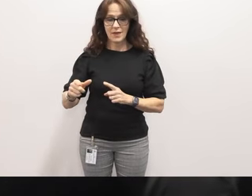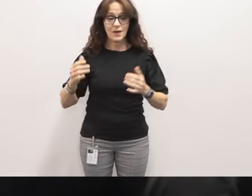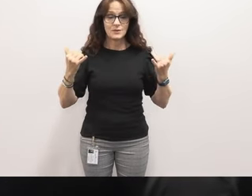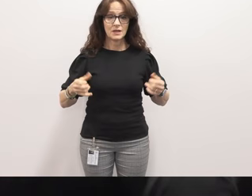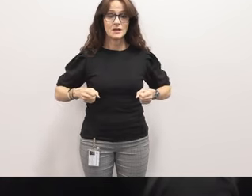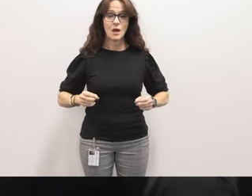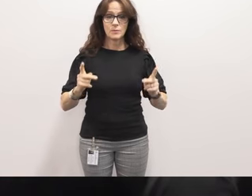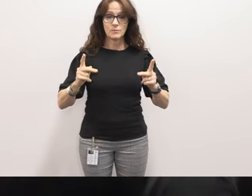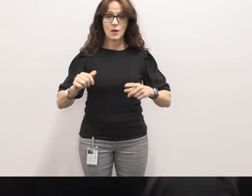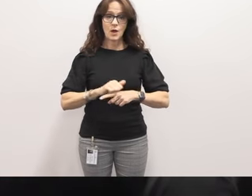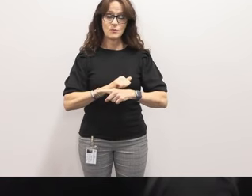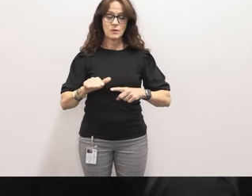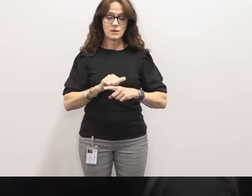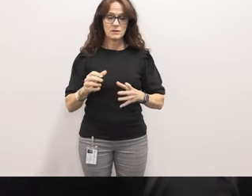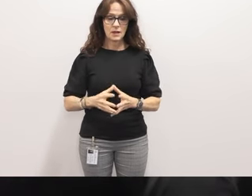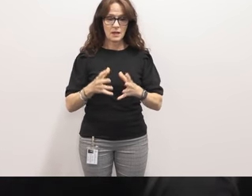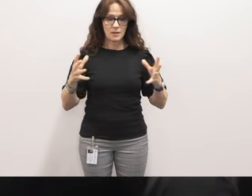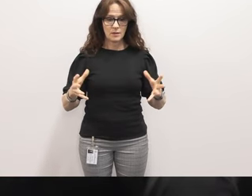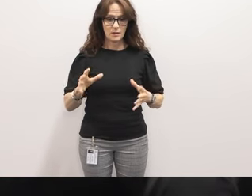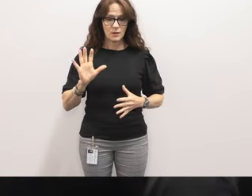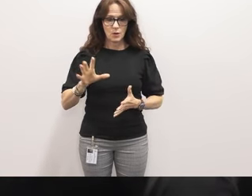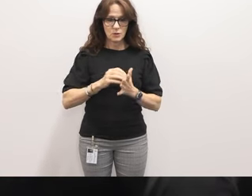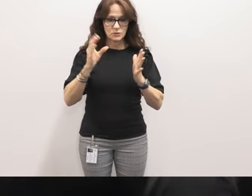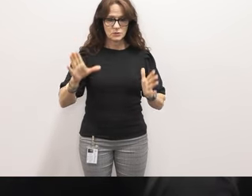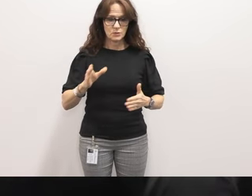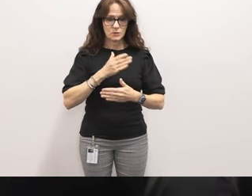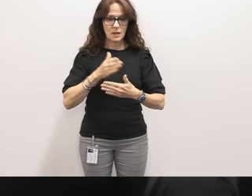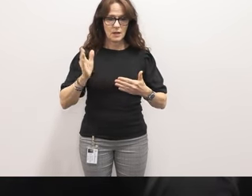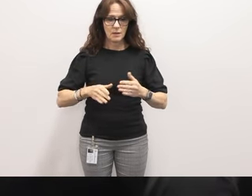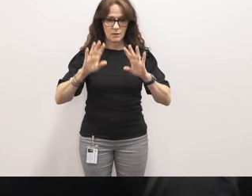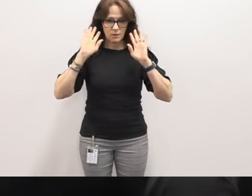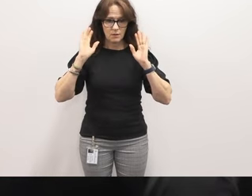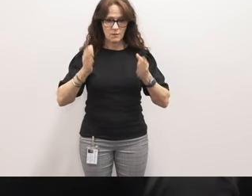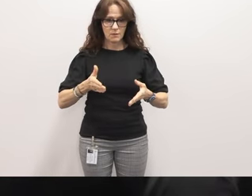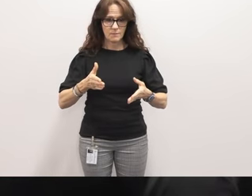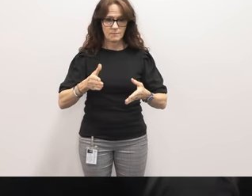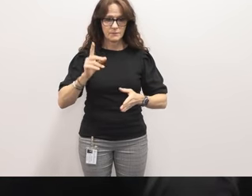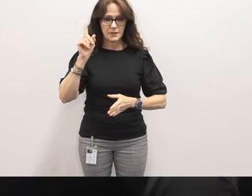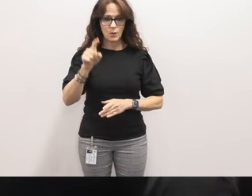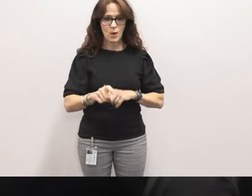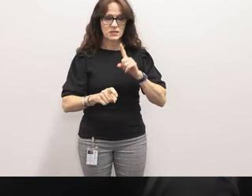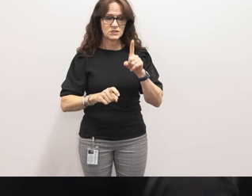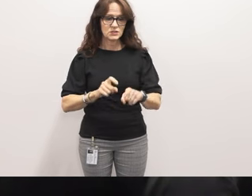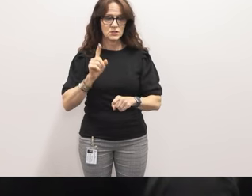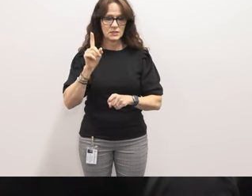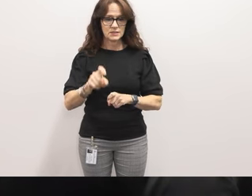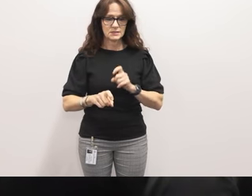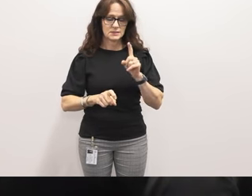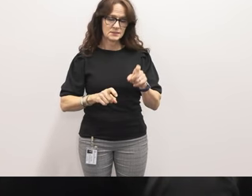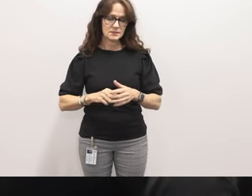as much as possible, your student outcome focused monitoring questions. And they're, they've been shared with you previously,